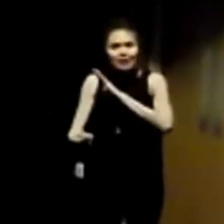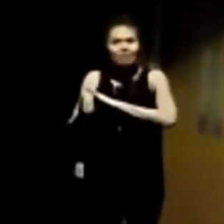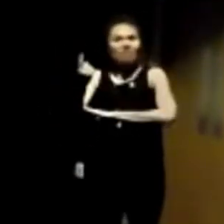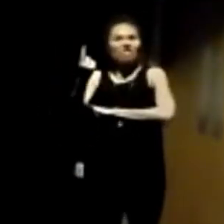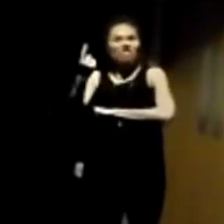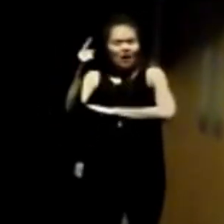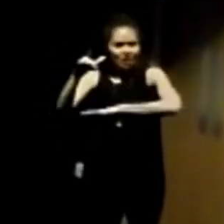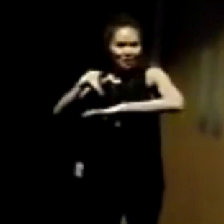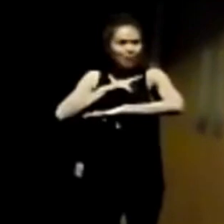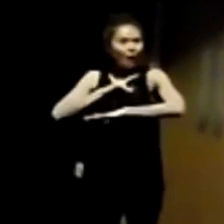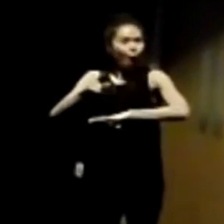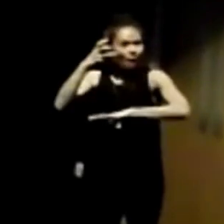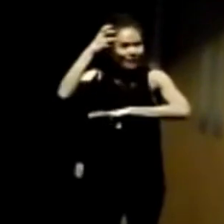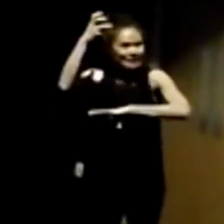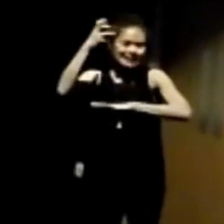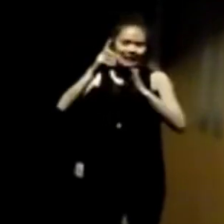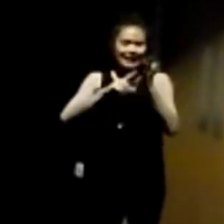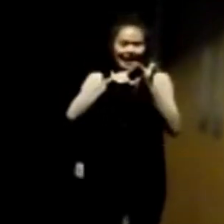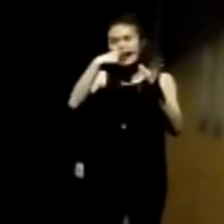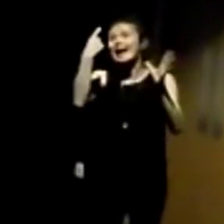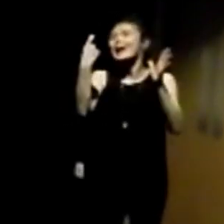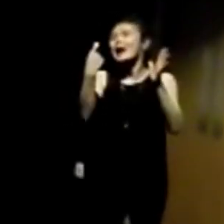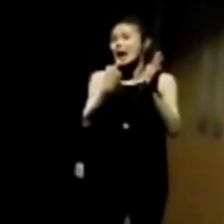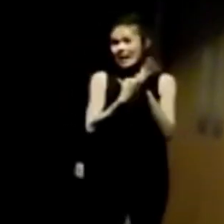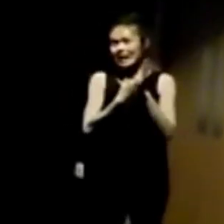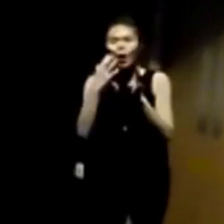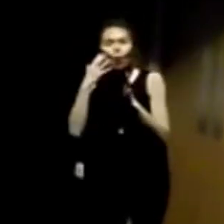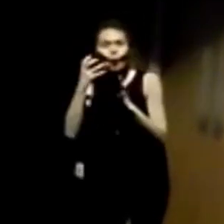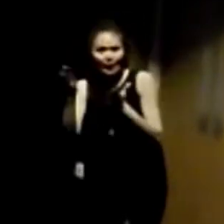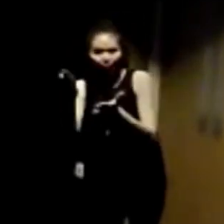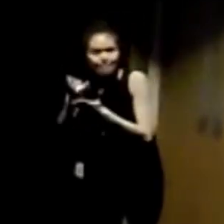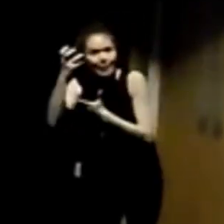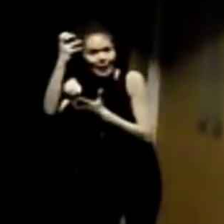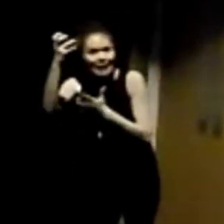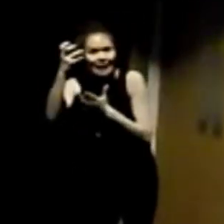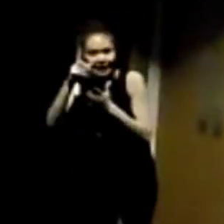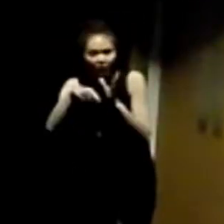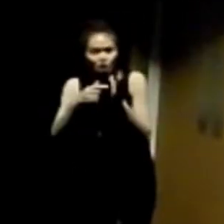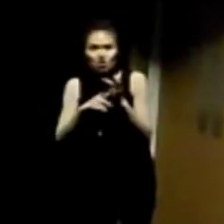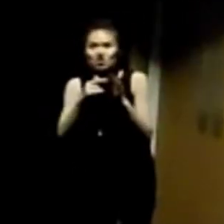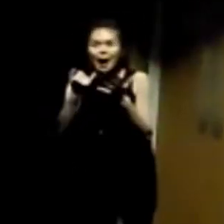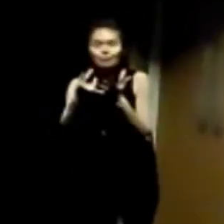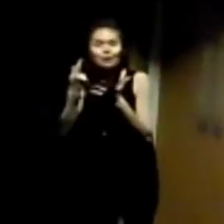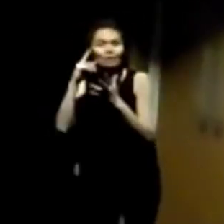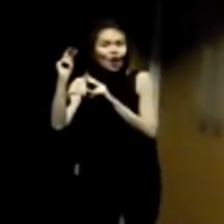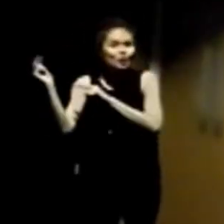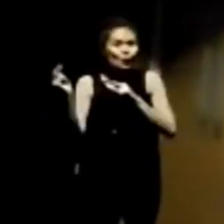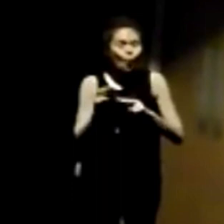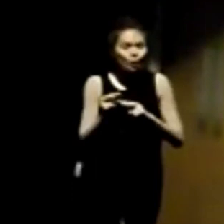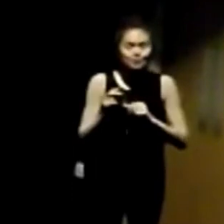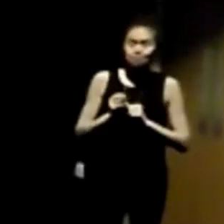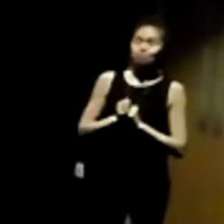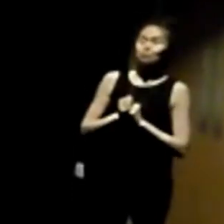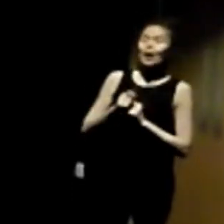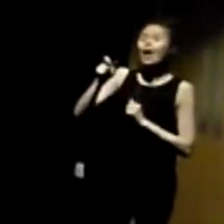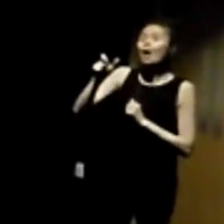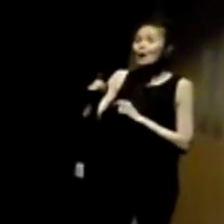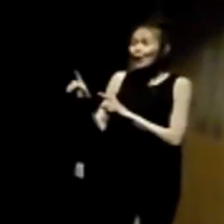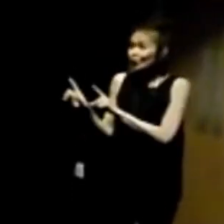And the person who is going to go back with him is Boris Piffle Johnson. LAUGHTER Some of you familiar with my work